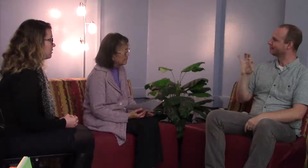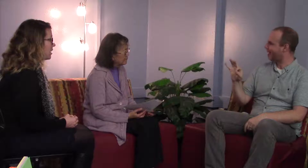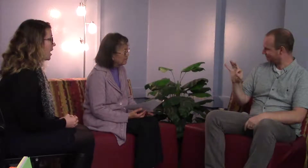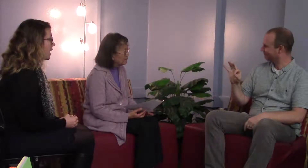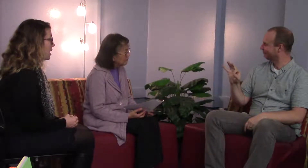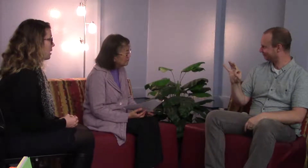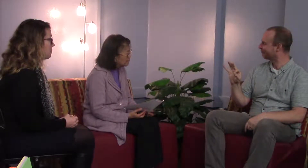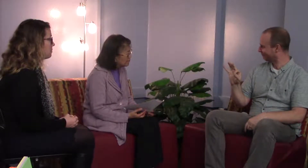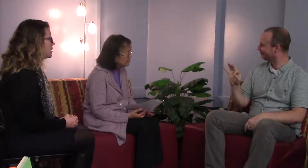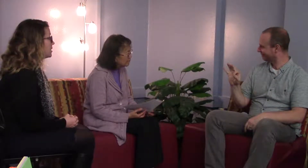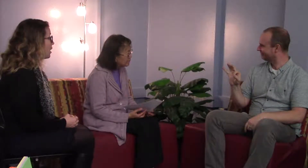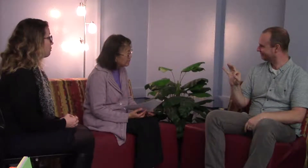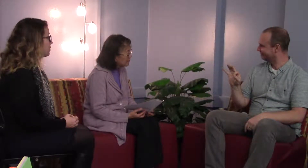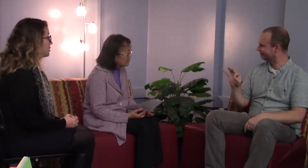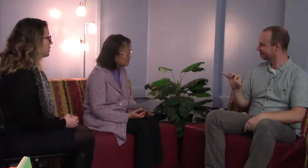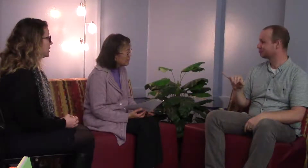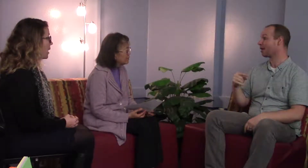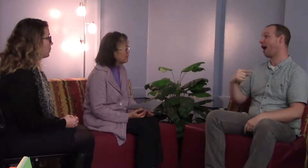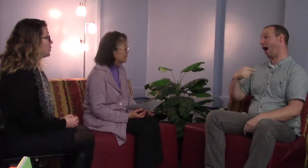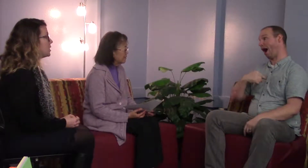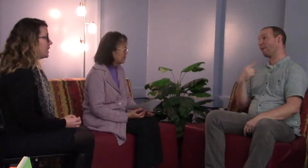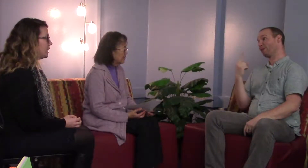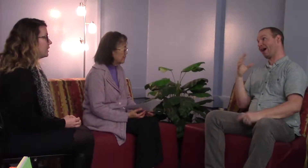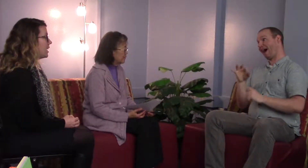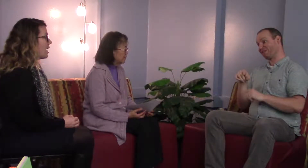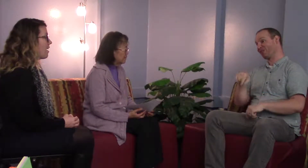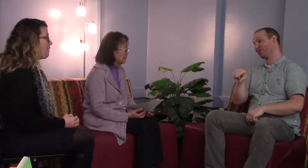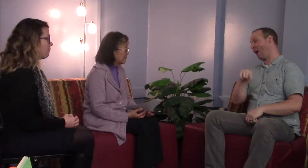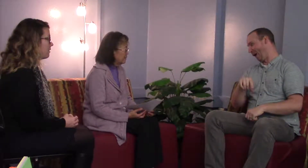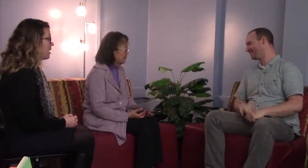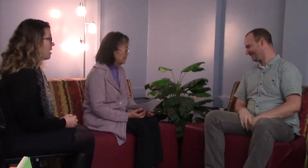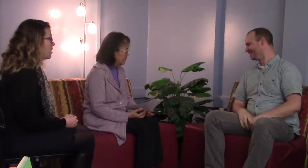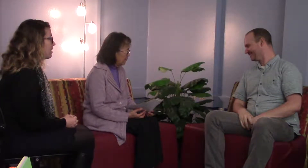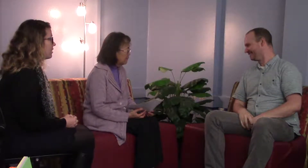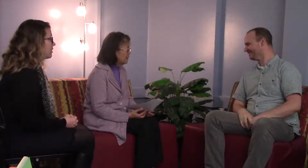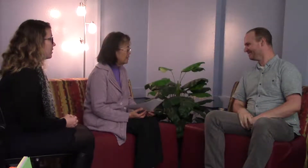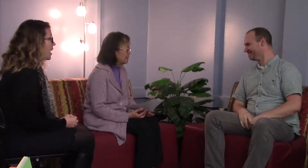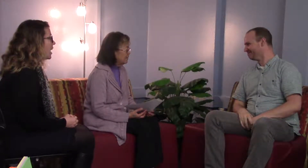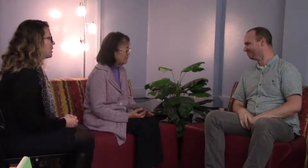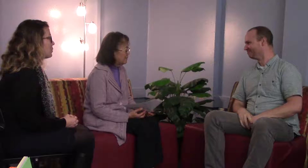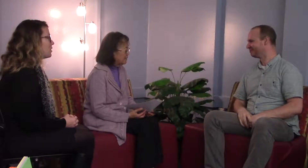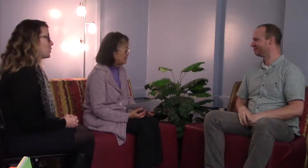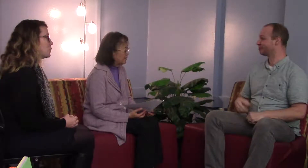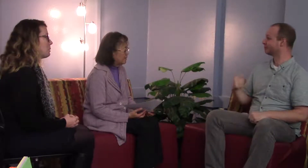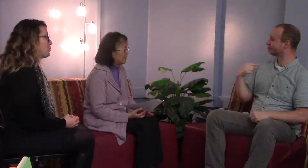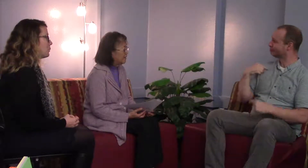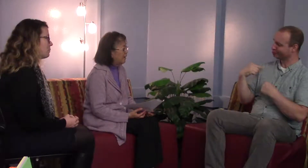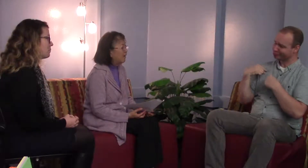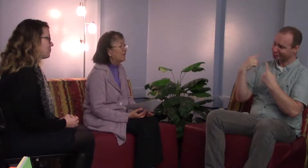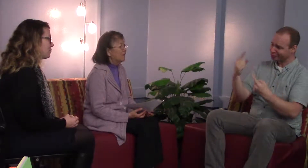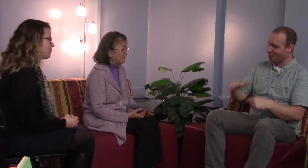"I am Deaf, capital D, e-a-f." I am one of those people.